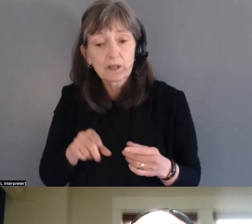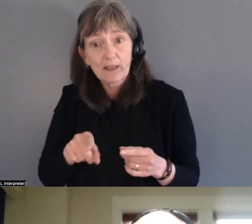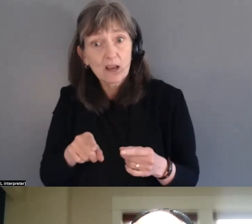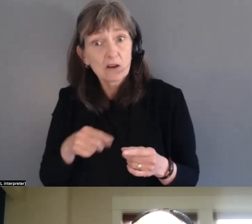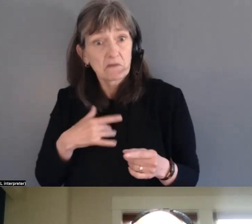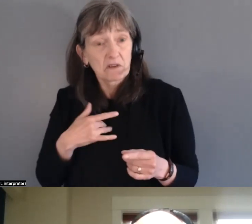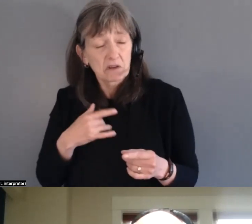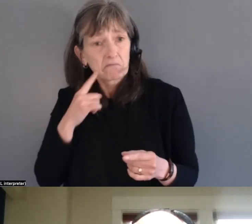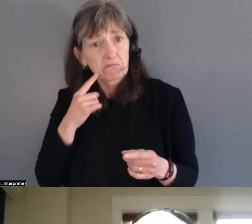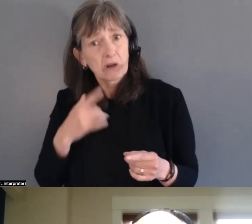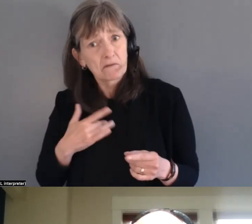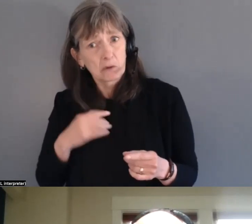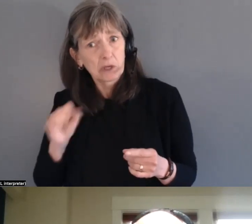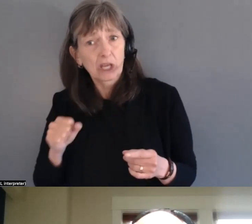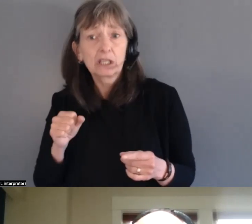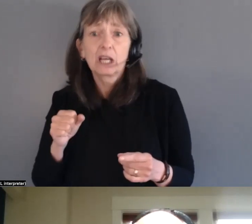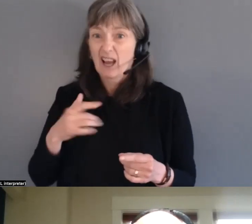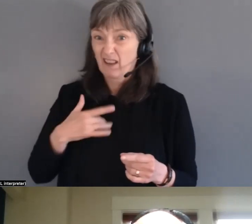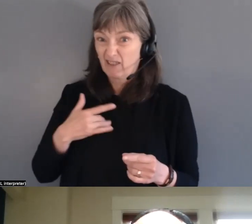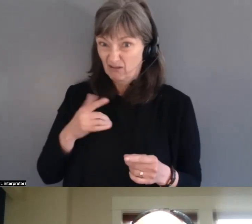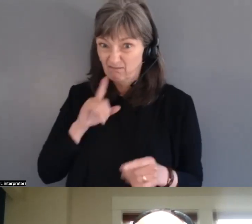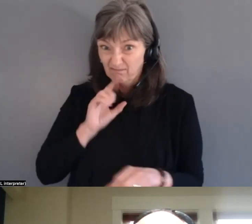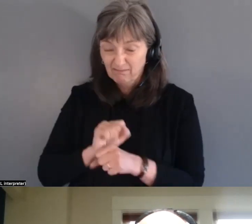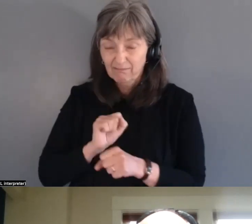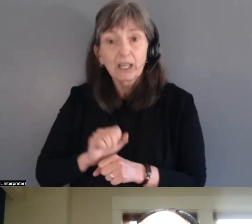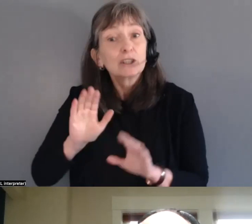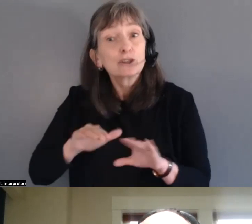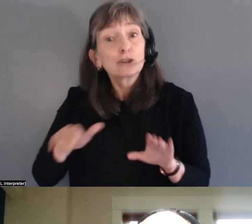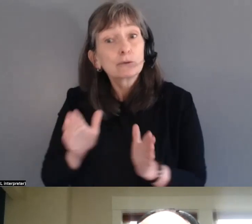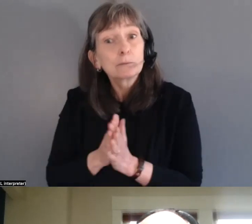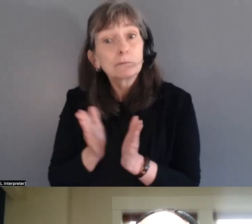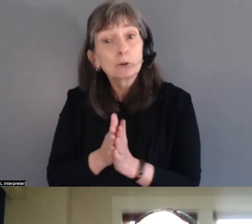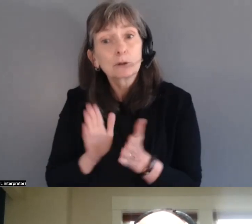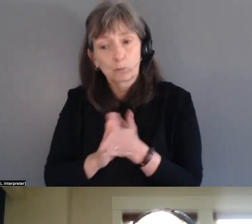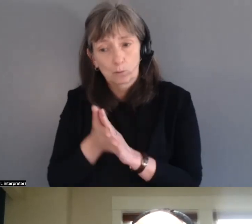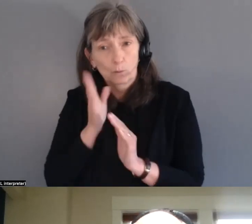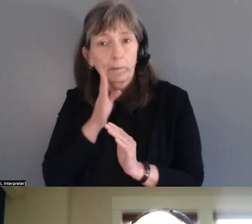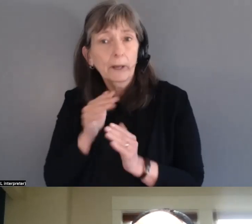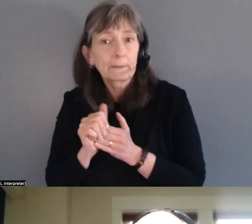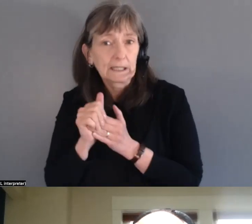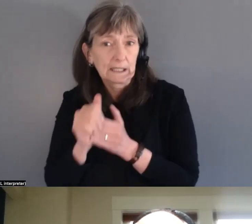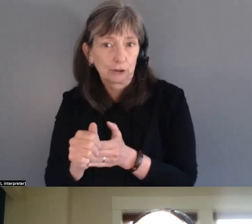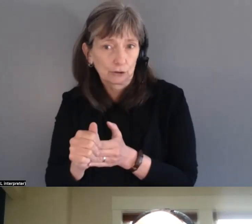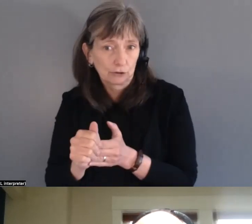children's being the leaders in this actually, and we get to implement those first, and then